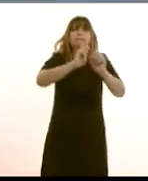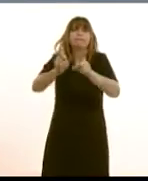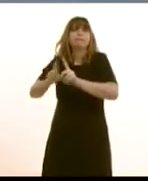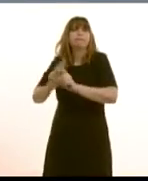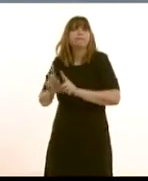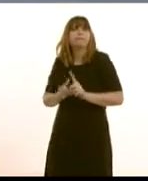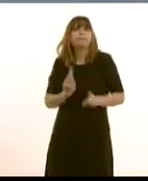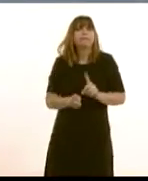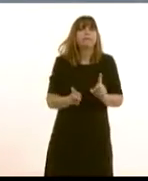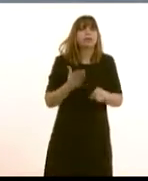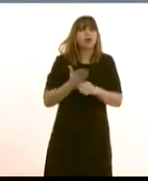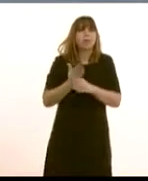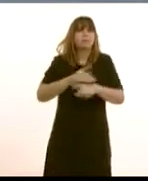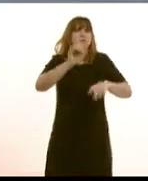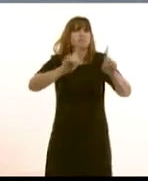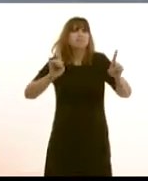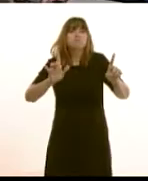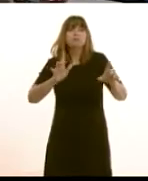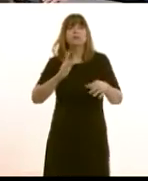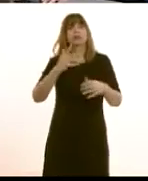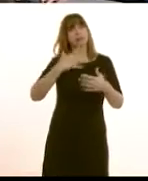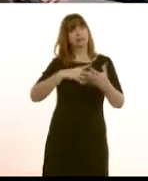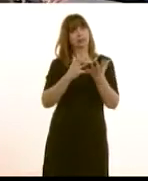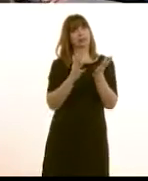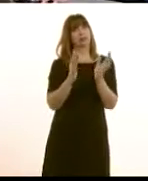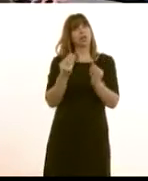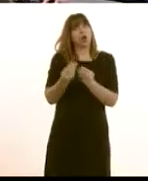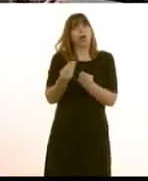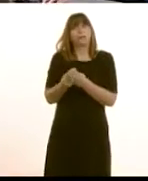But what we are looking to do is to broaden the Welsh economy. If you look at Swansea